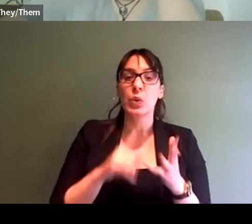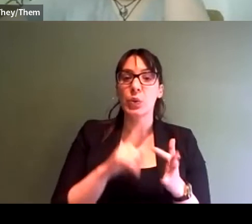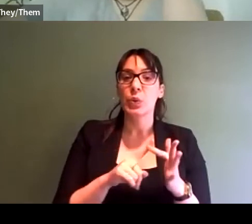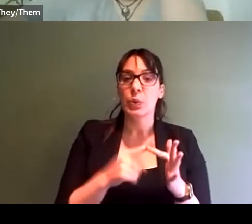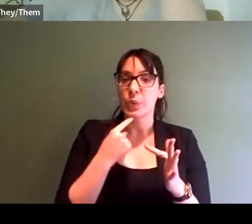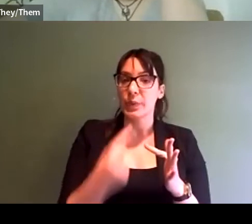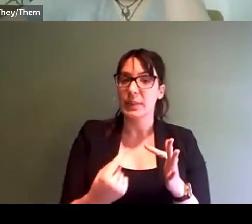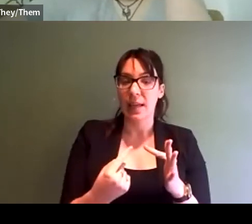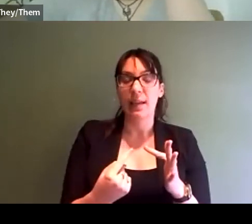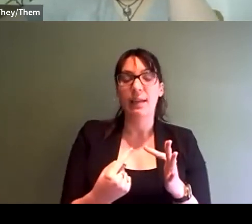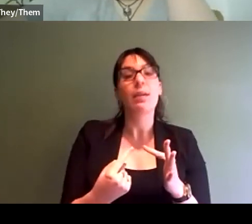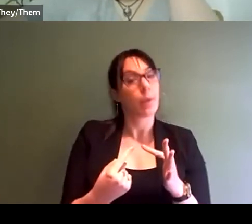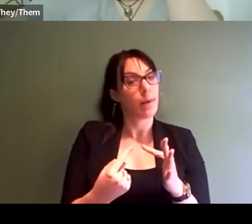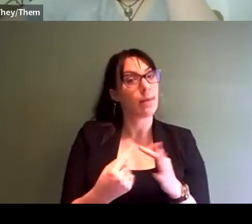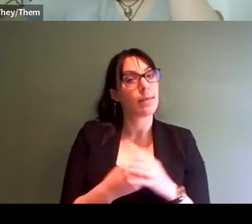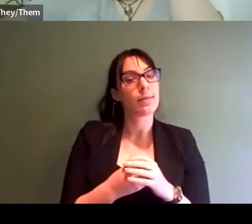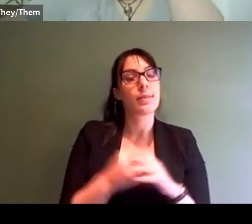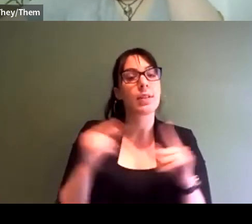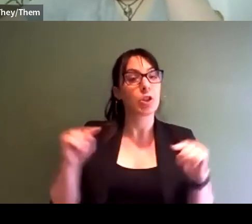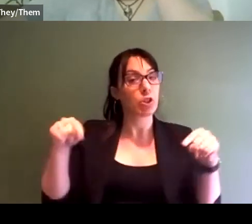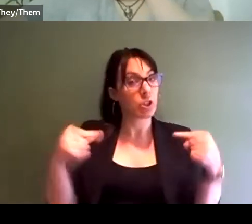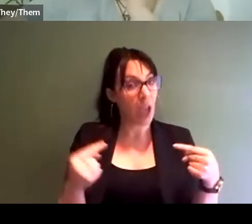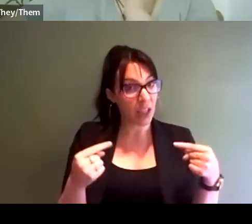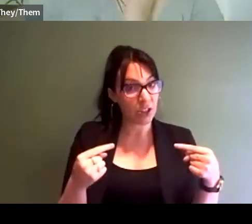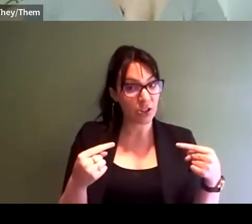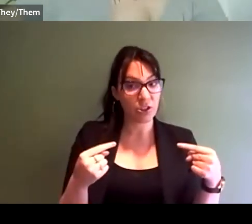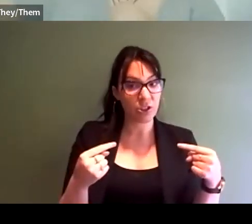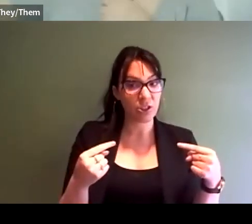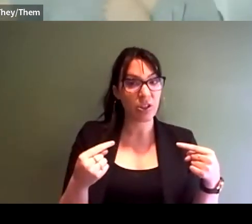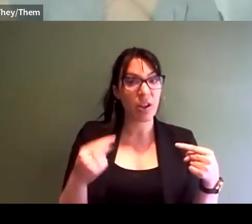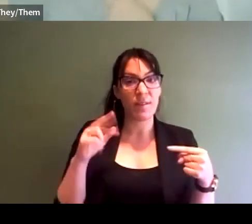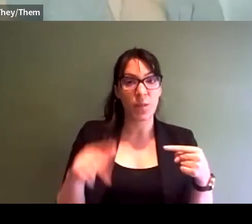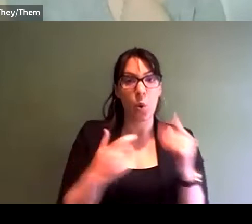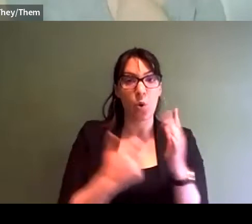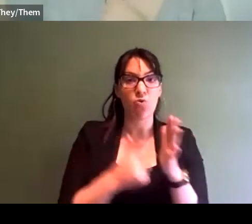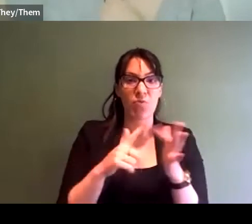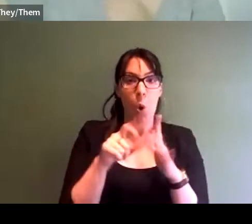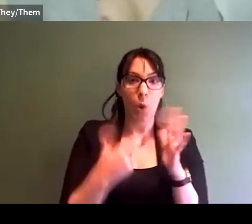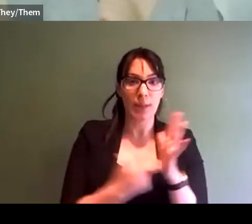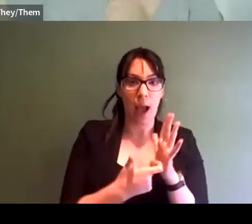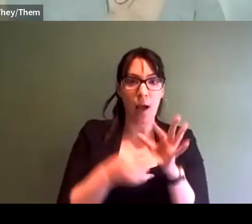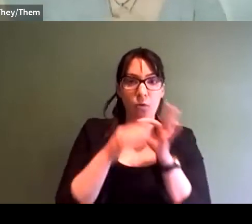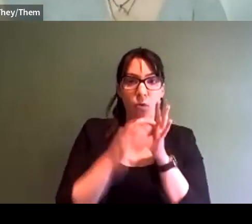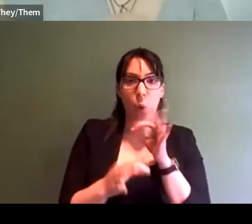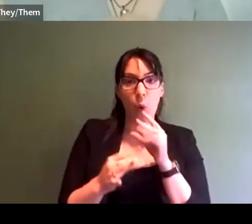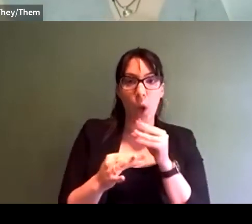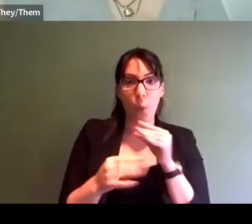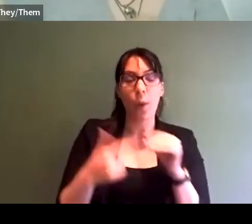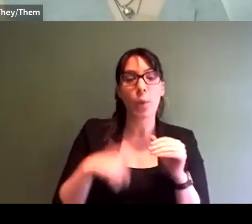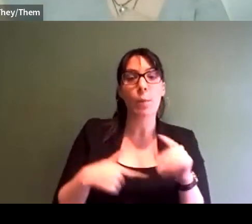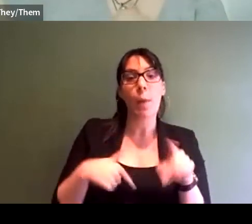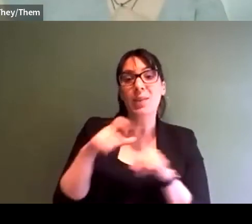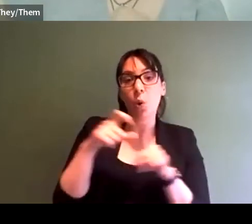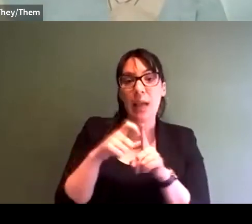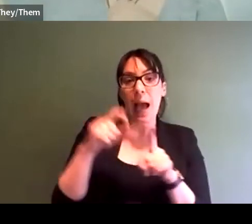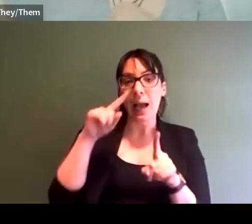The, the challenge that we needed to overcome around the recorder was not being with my daughter was not able to blow.